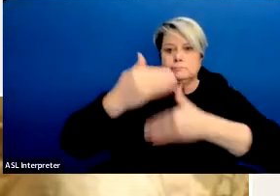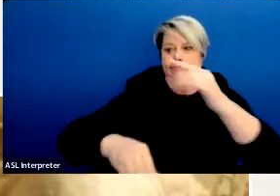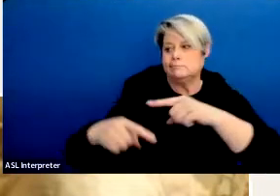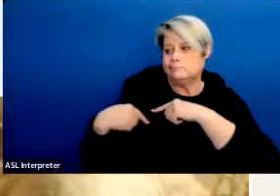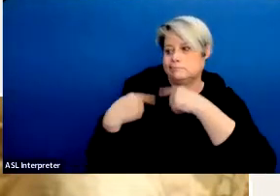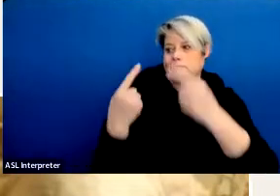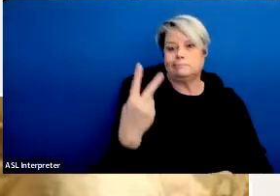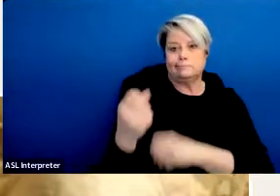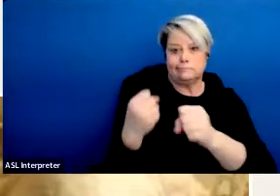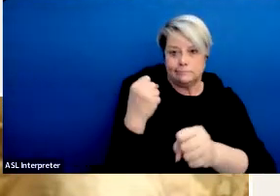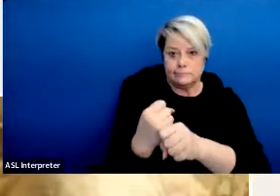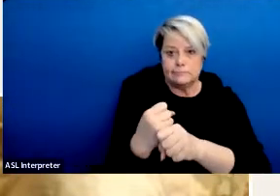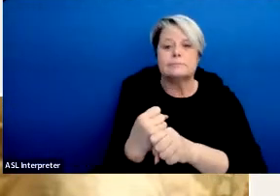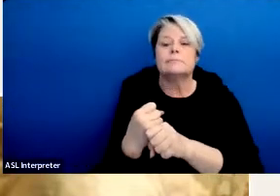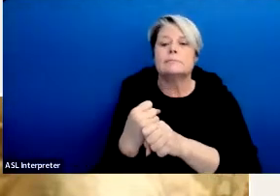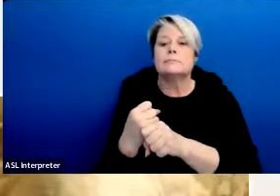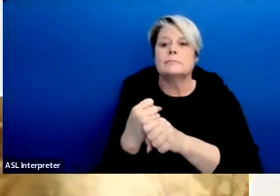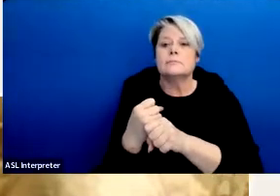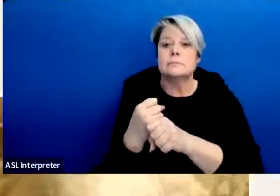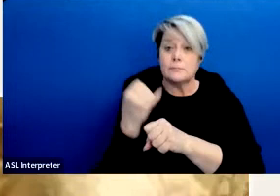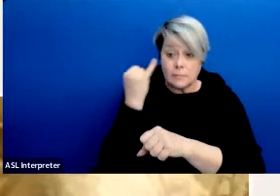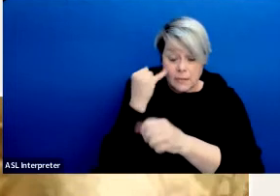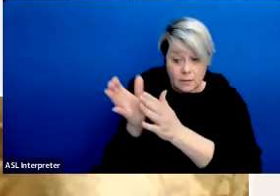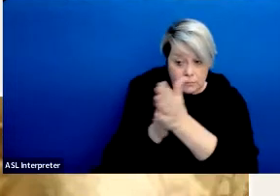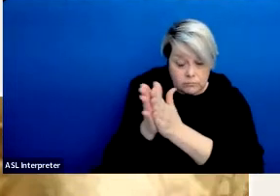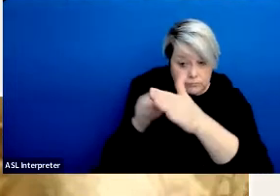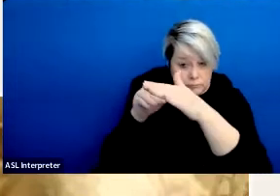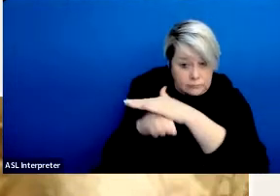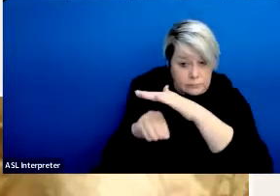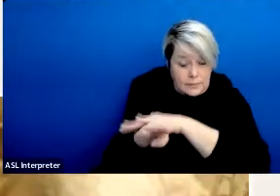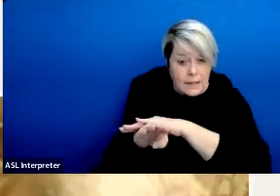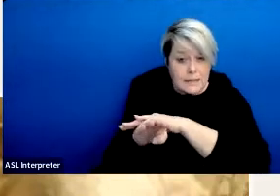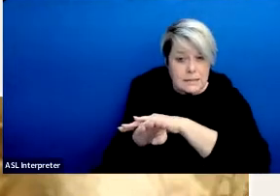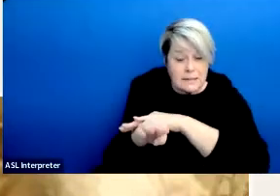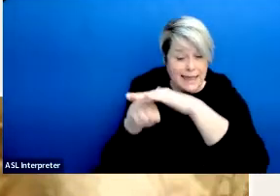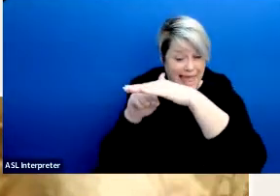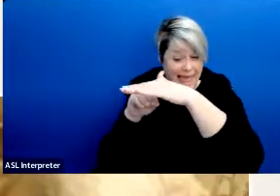Urban agriculture and innovative production that has